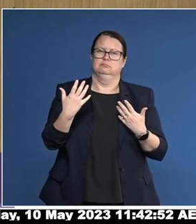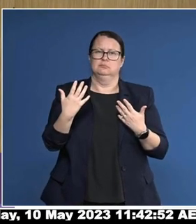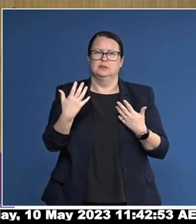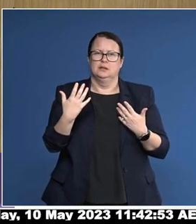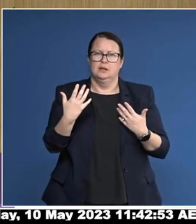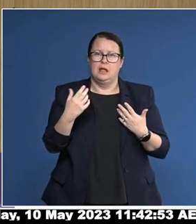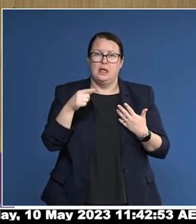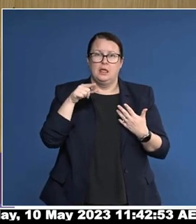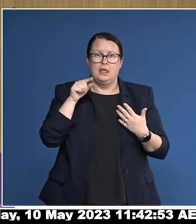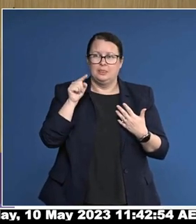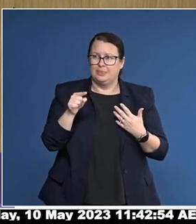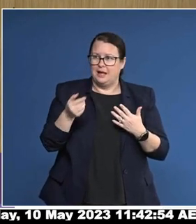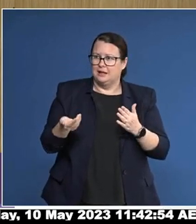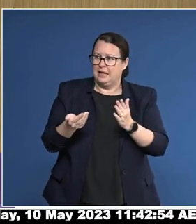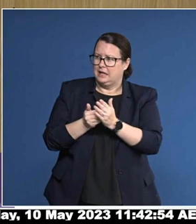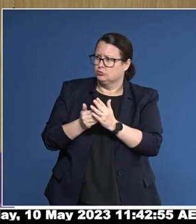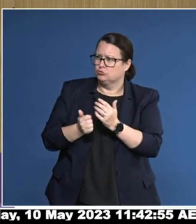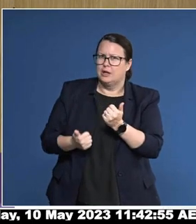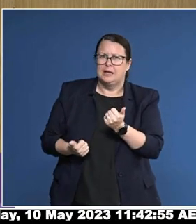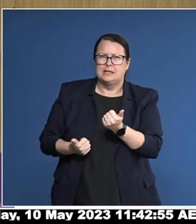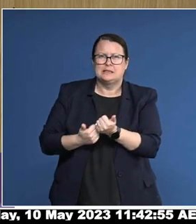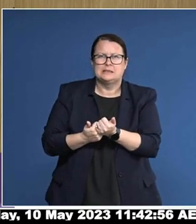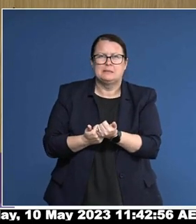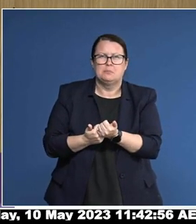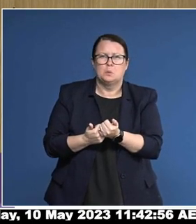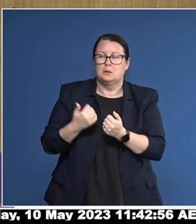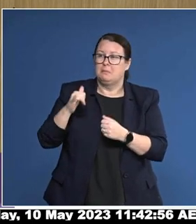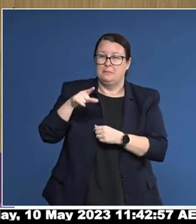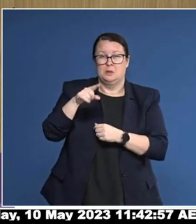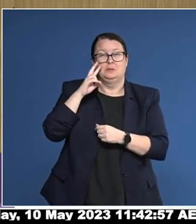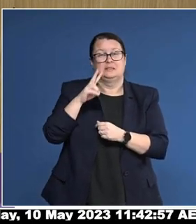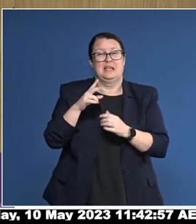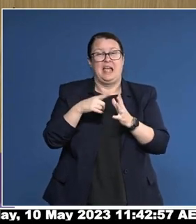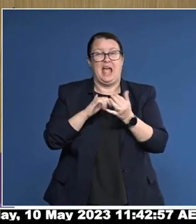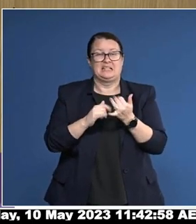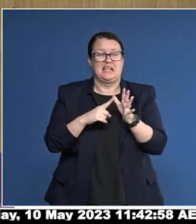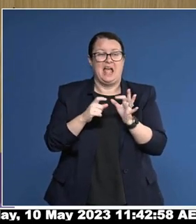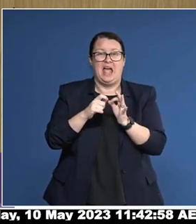two boys, and that they needed to have a level of protection because of what was